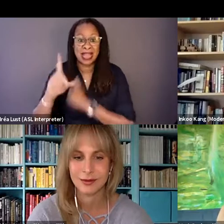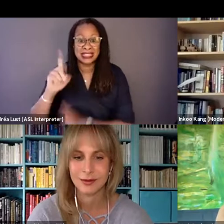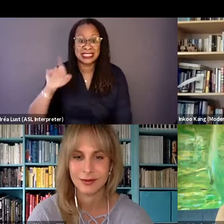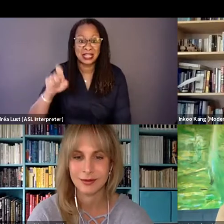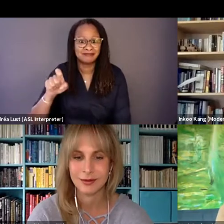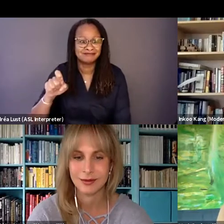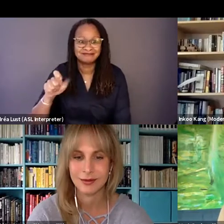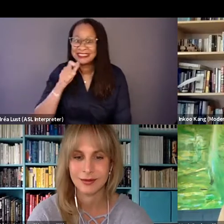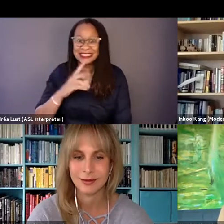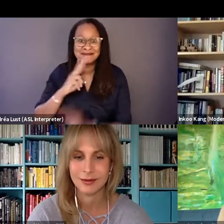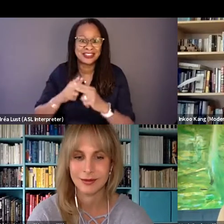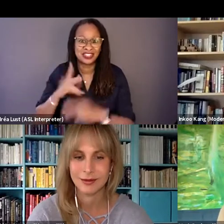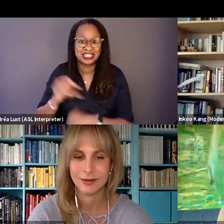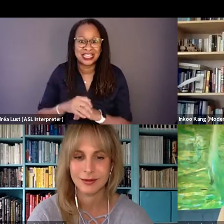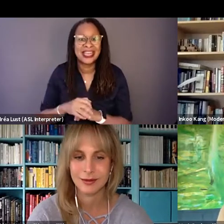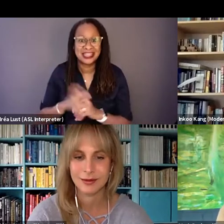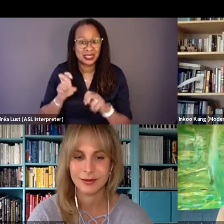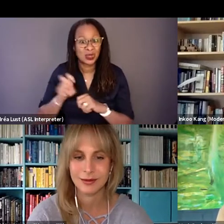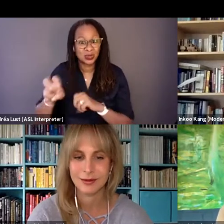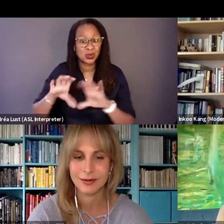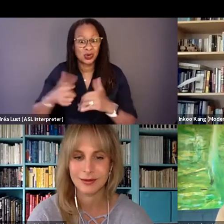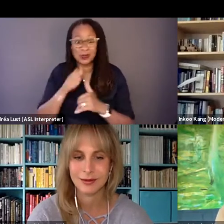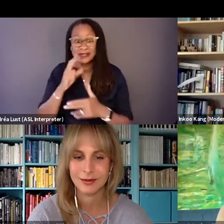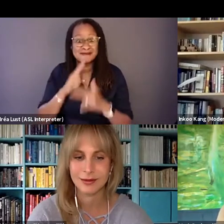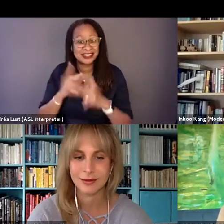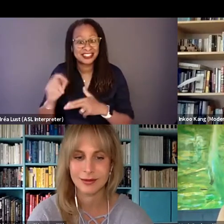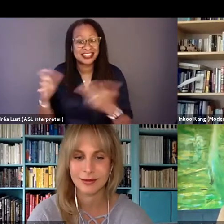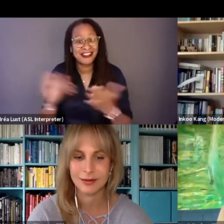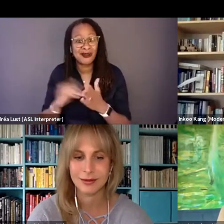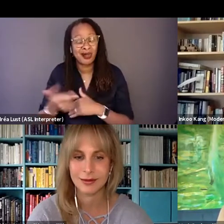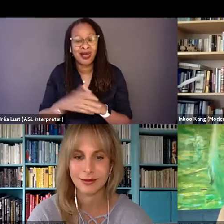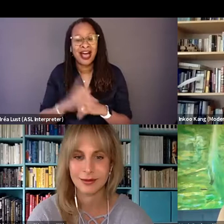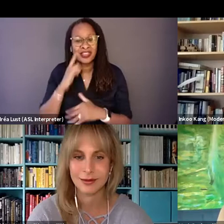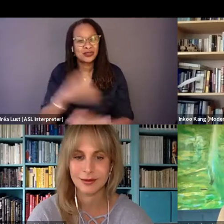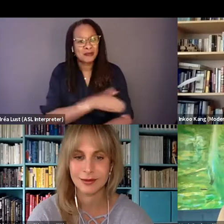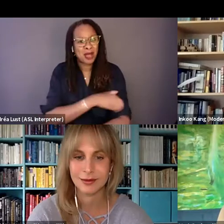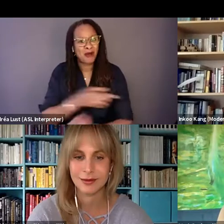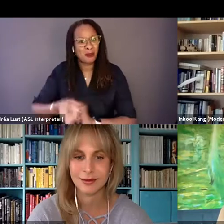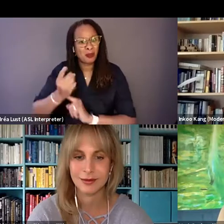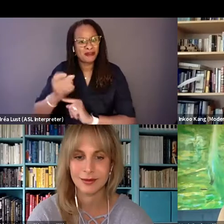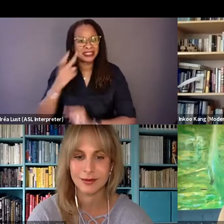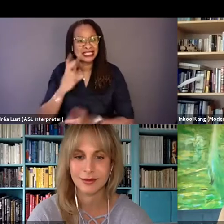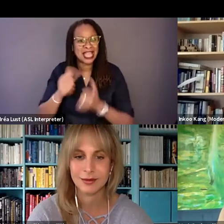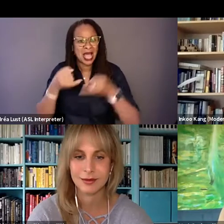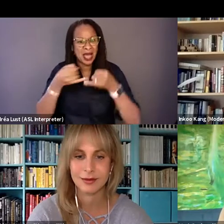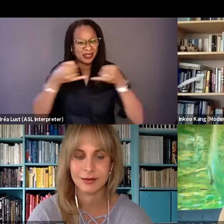And then that's when Leslie told me that quote, and I remember thinking that was a really powerful moment of seeing how thin that line is